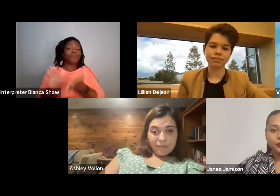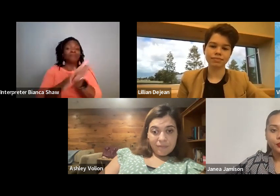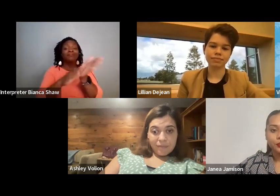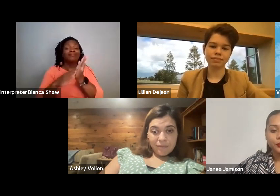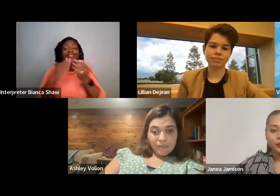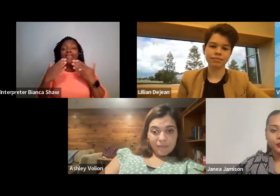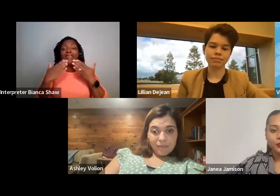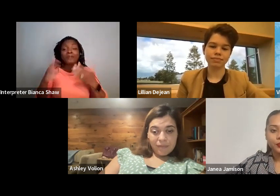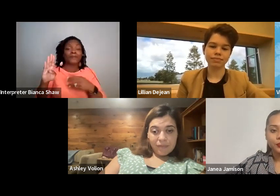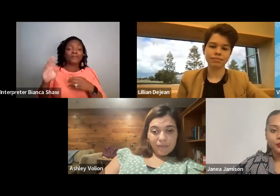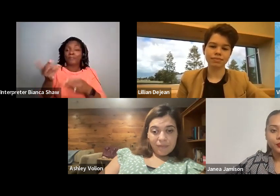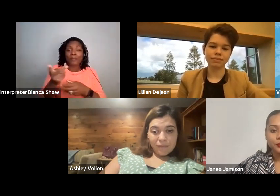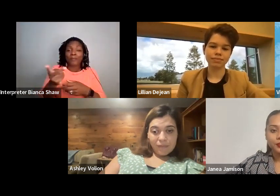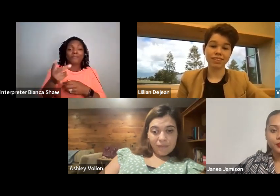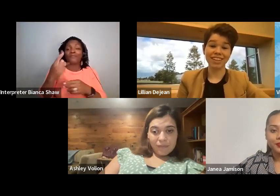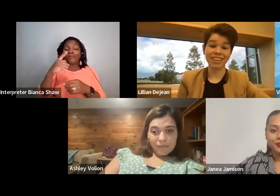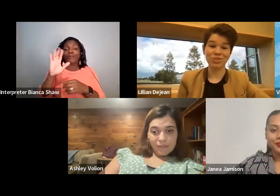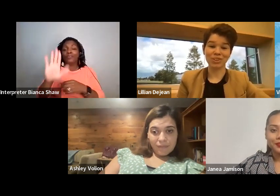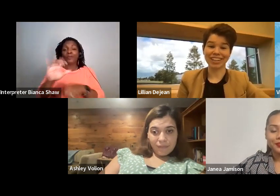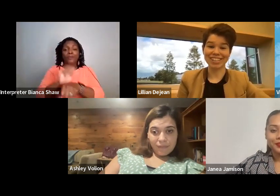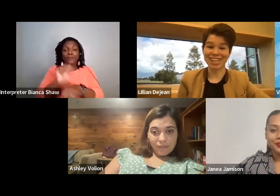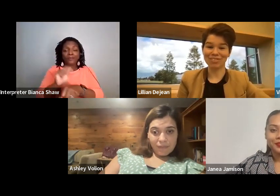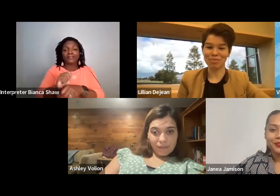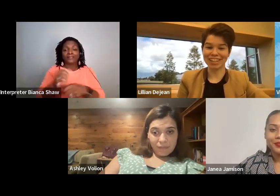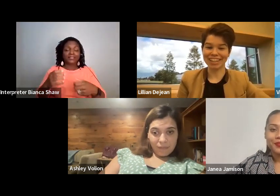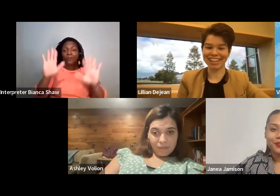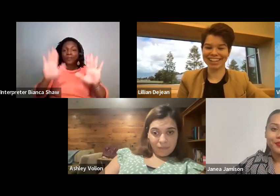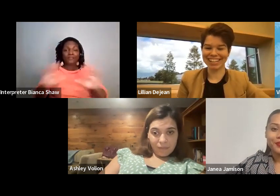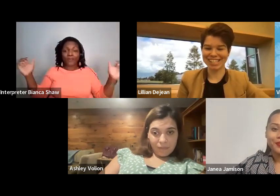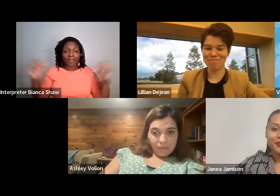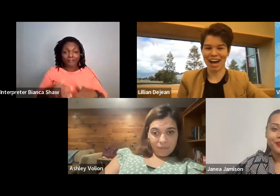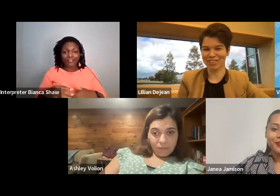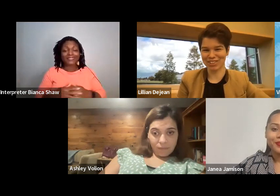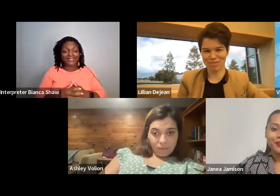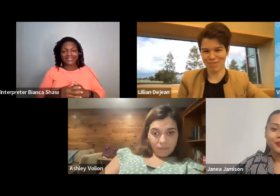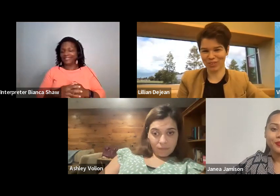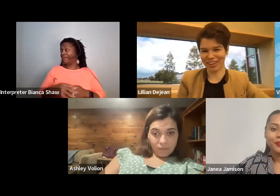So thank you very, very much, thank you tori it's definitely been a team average from everyone.